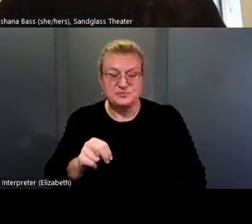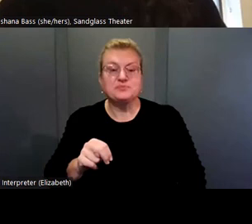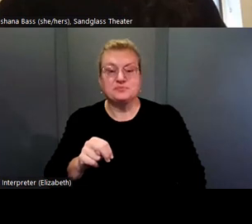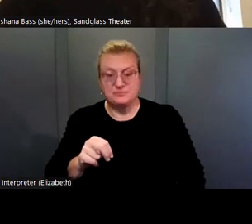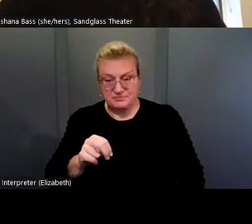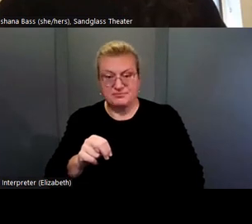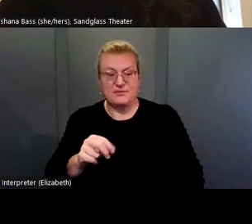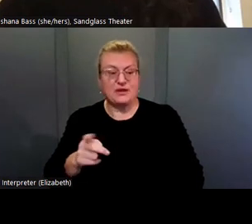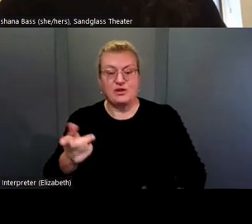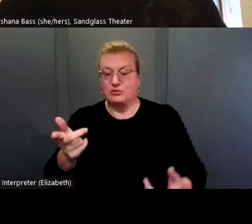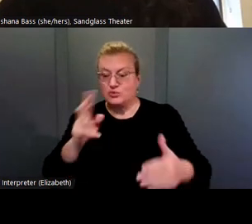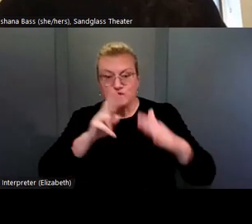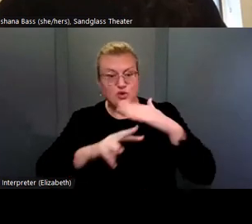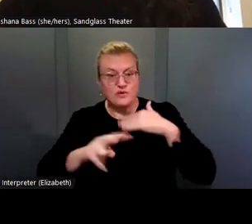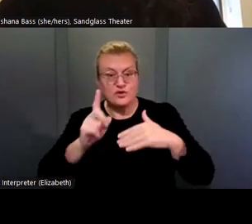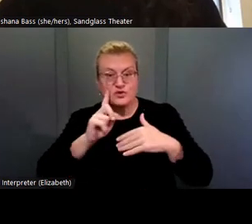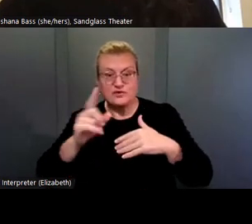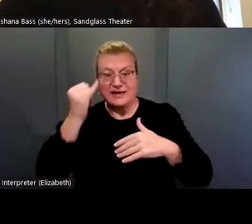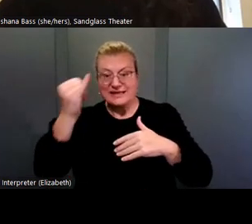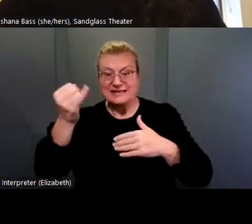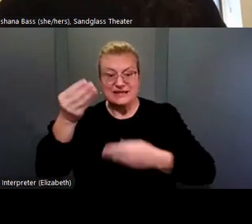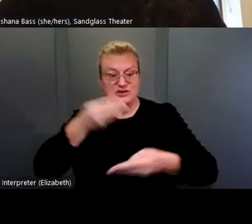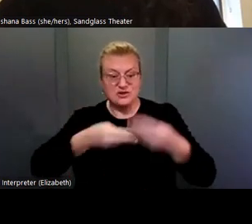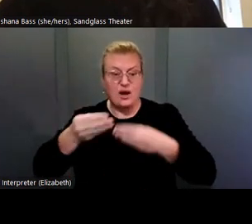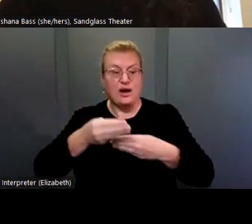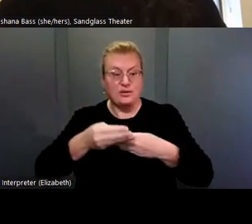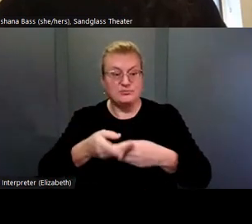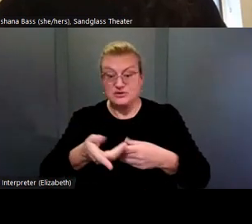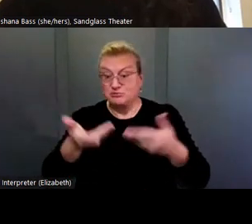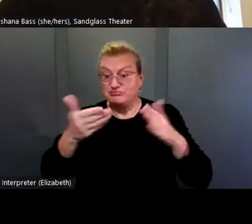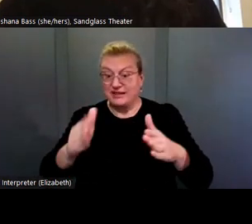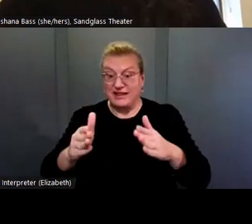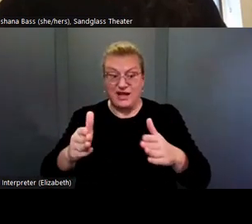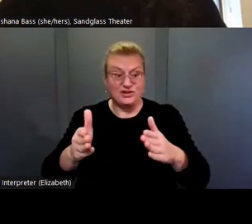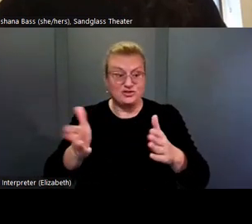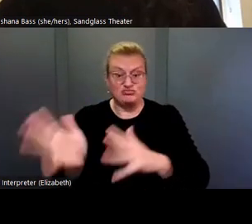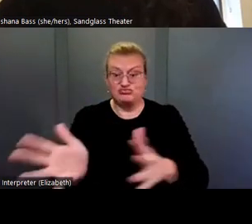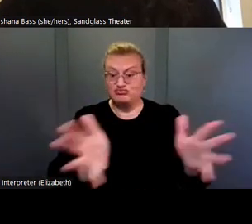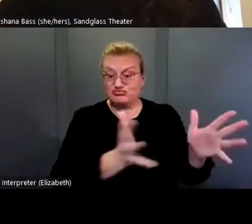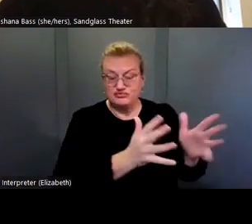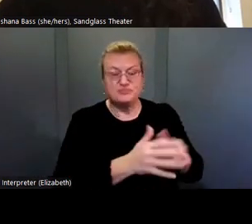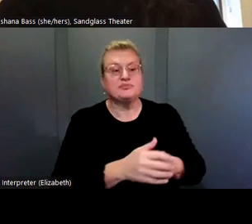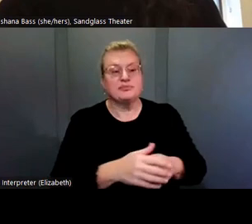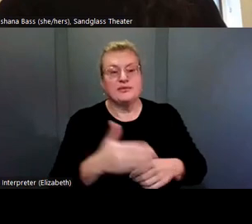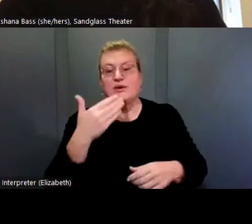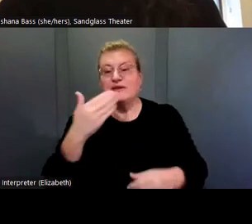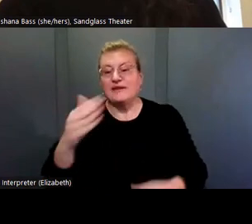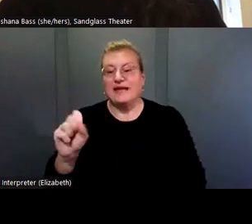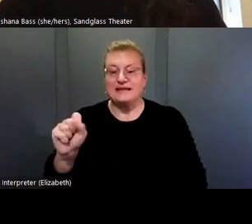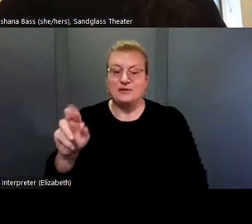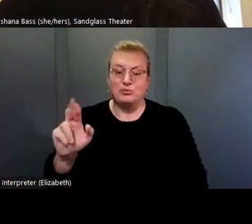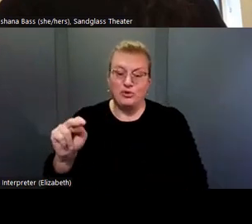And so we'll give you just a few minutes to do those conversations. But I want to thank Sabrina, Rob, Ali and Shoshana.